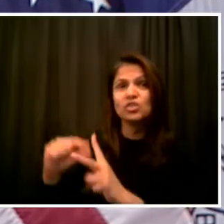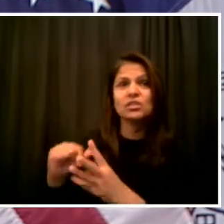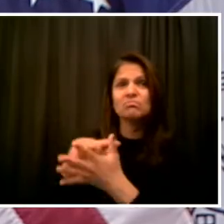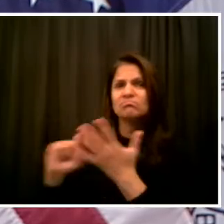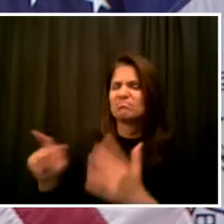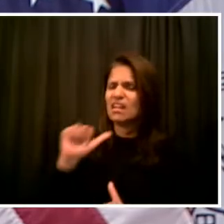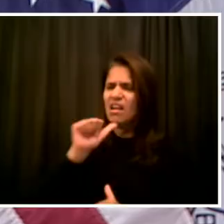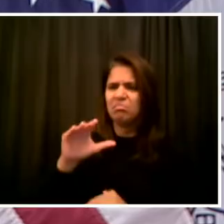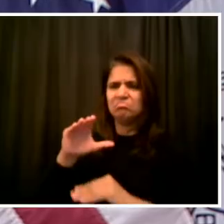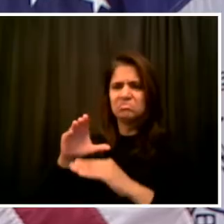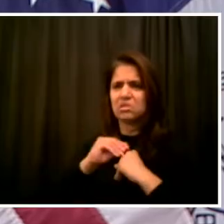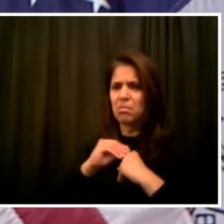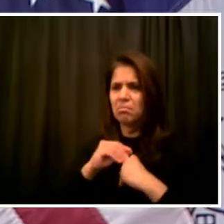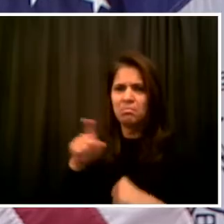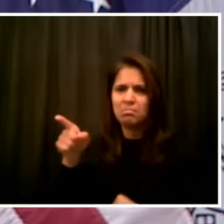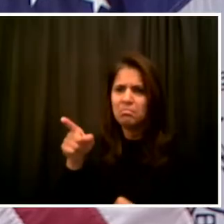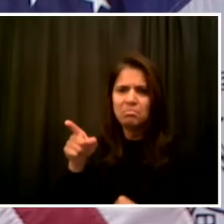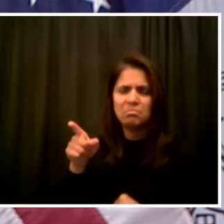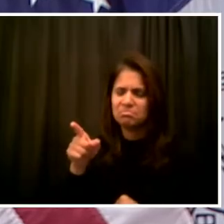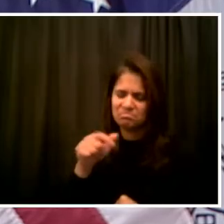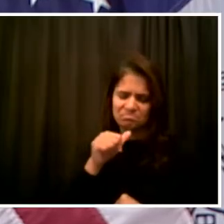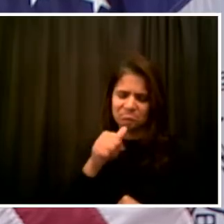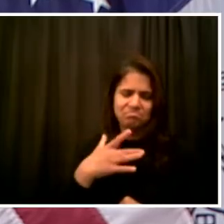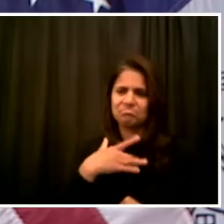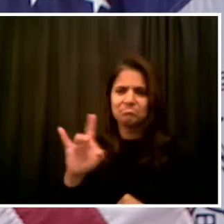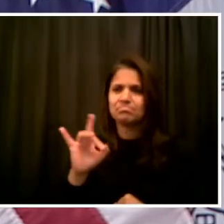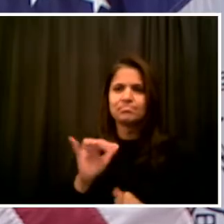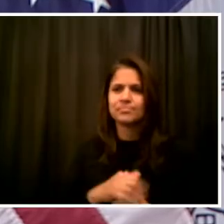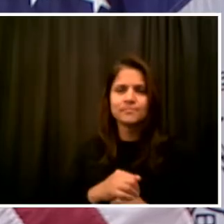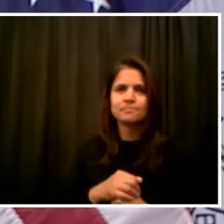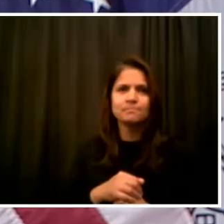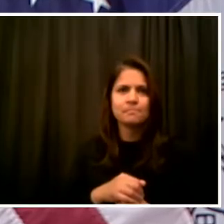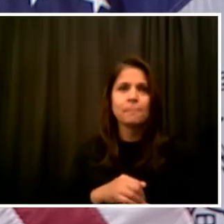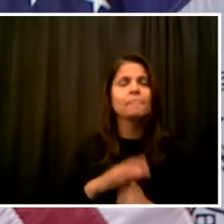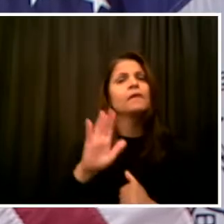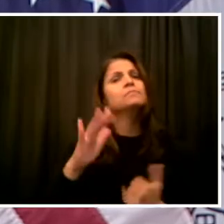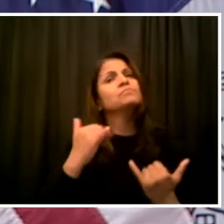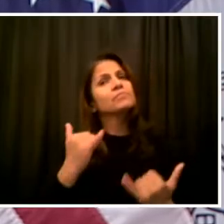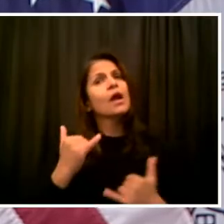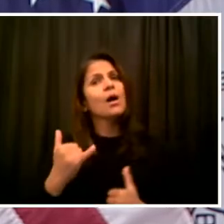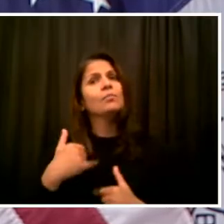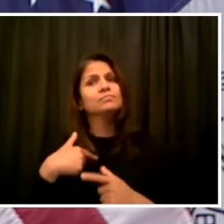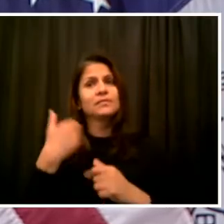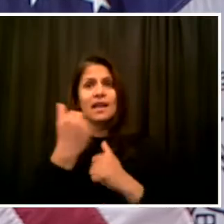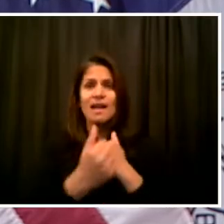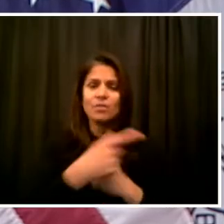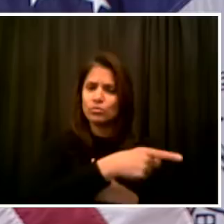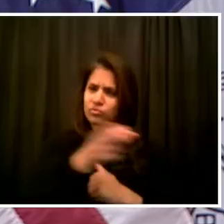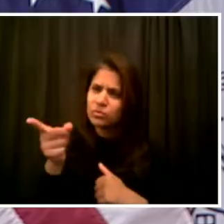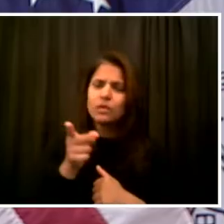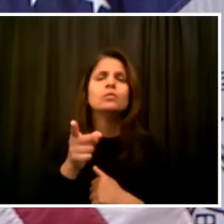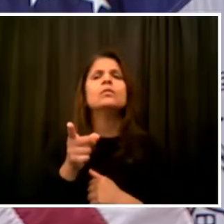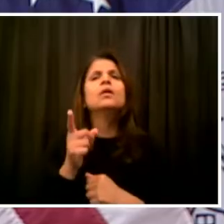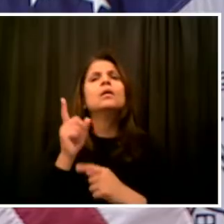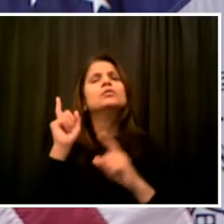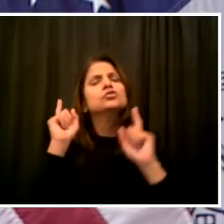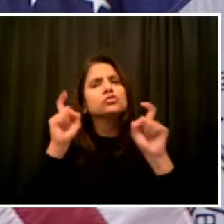THEY DO. TWO WRONGS DON'T MAKE A RIGHT. THAT LANGUAGE SHOULD BE CONDEMNED. I THINK EVERYONE